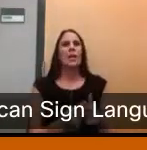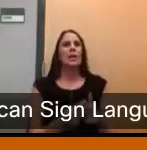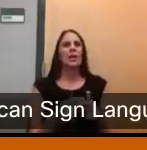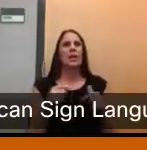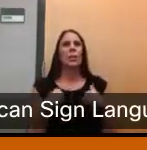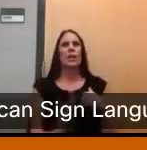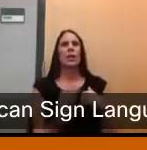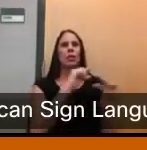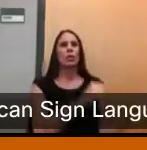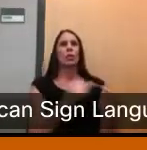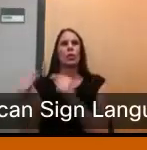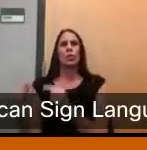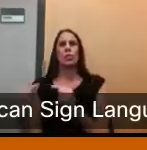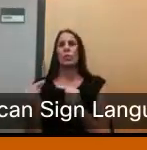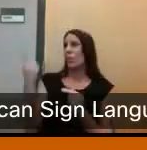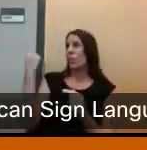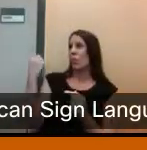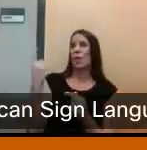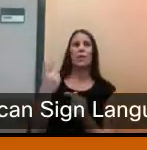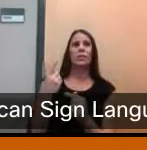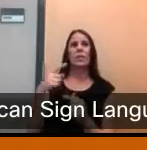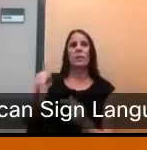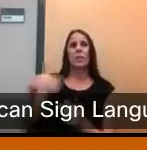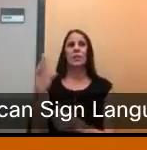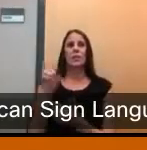people right? And was like, oh, yeah, we are. And so 1 of the things that we like good health